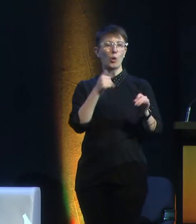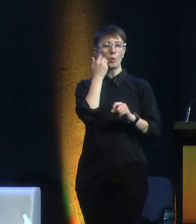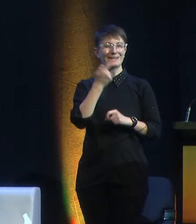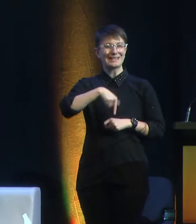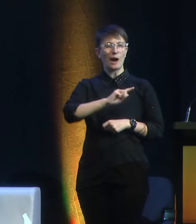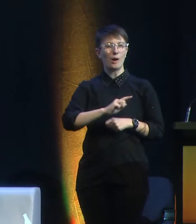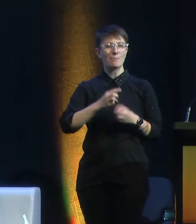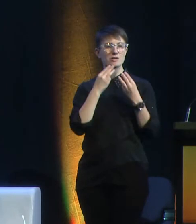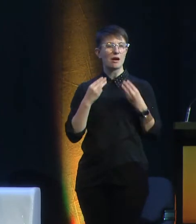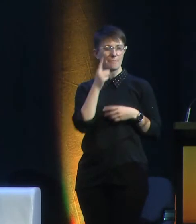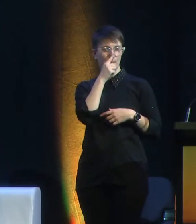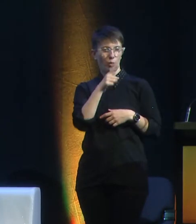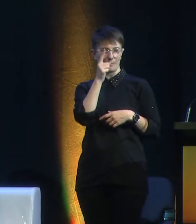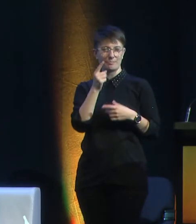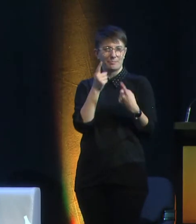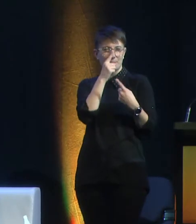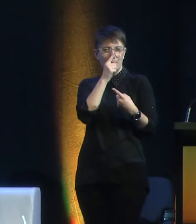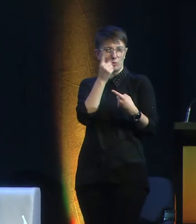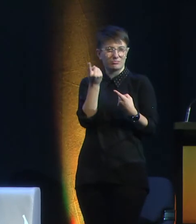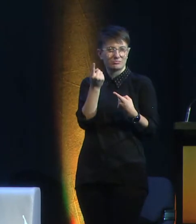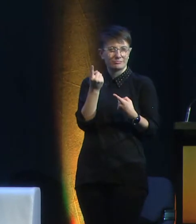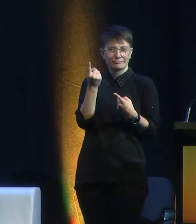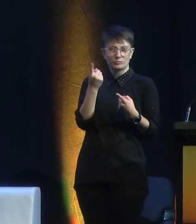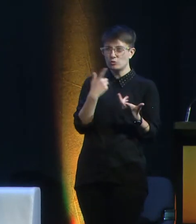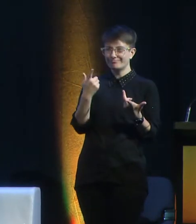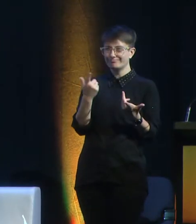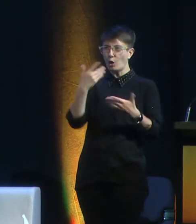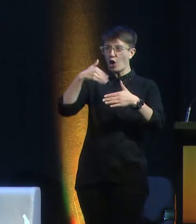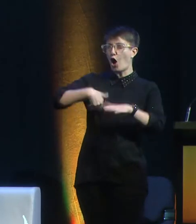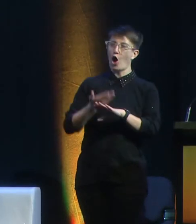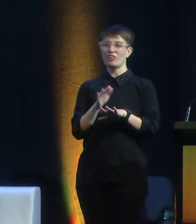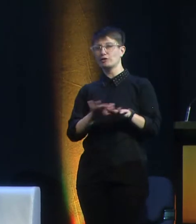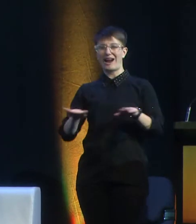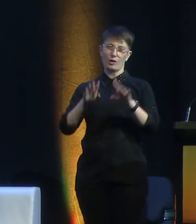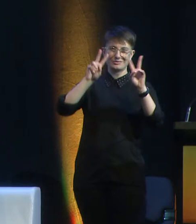on the ground, and that's who we have to capture in terms of manaakitanga to ensure we hear